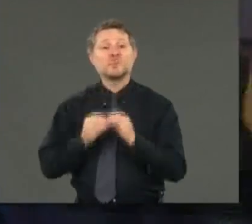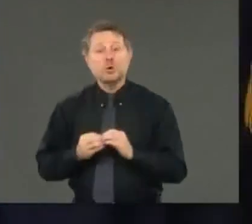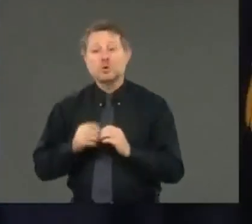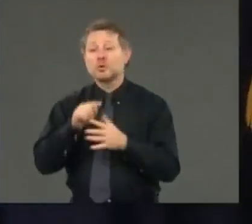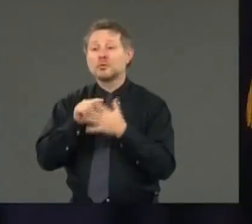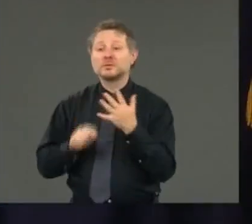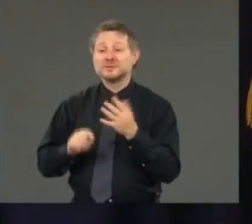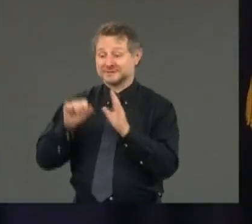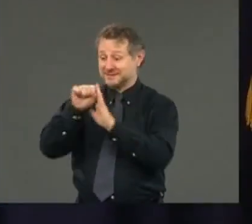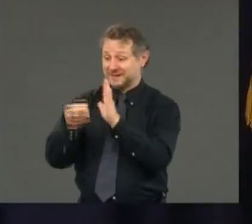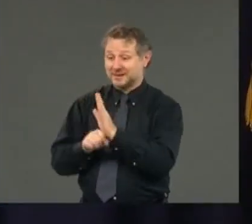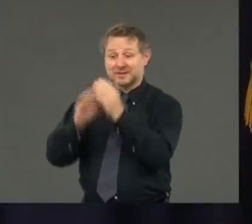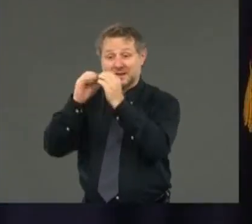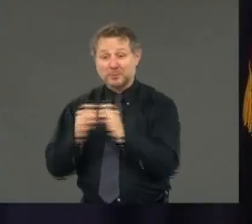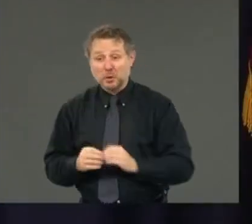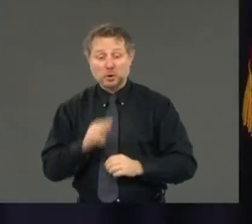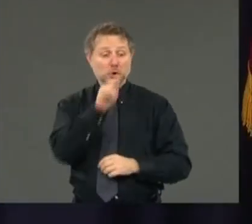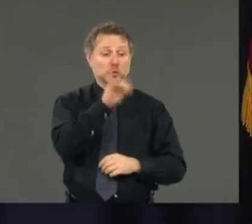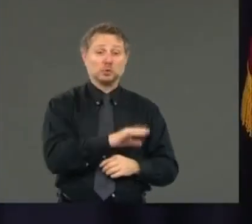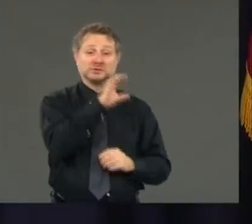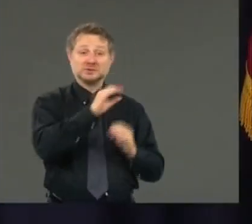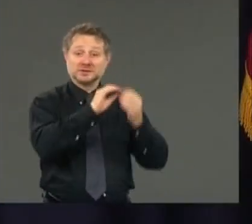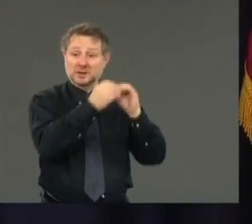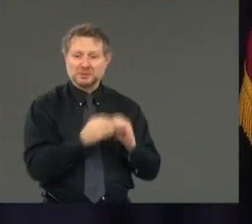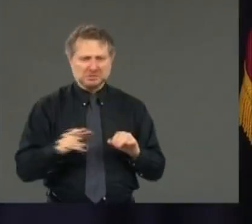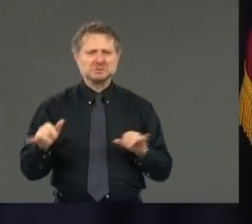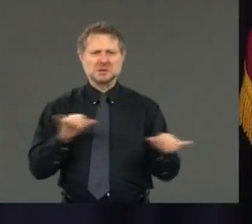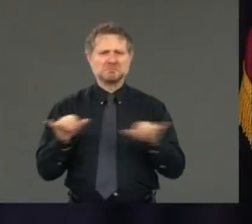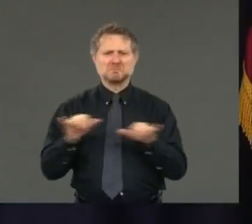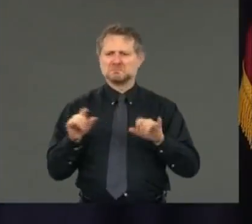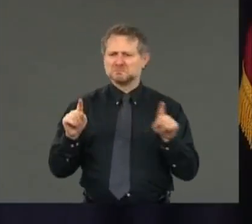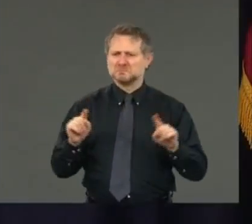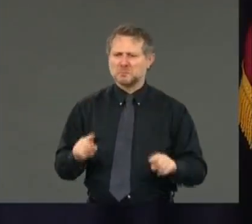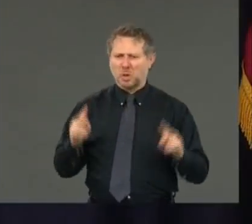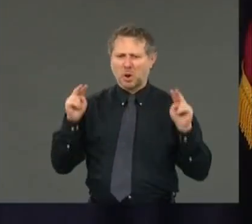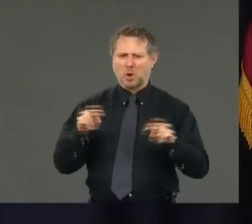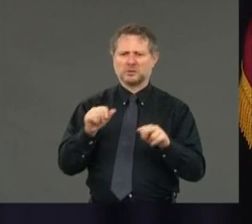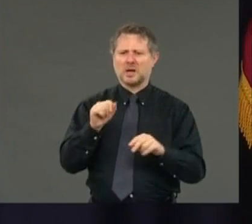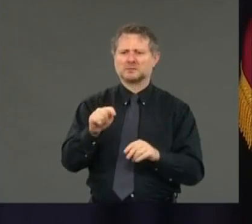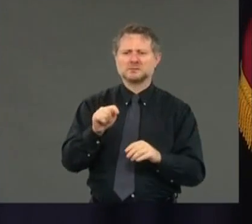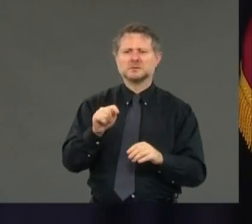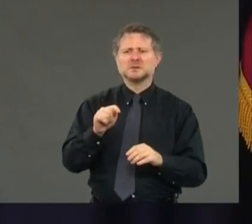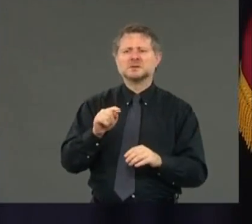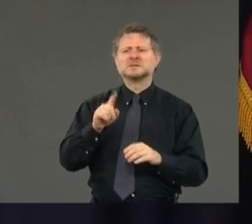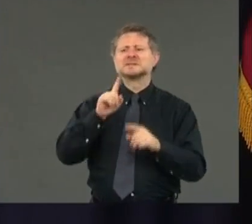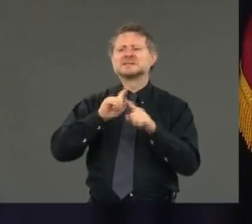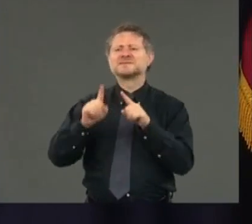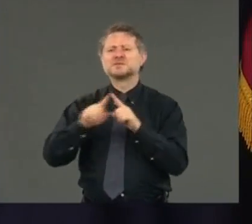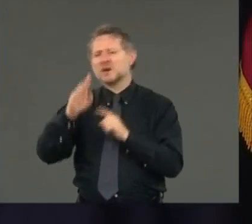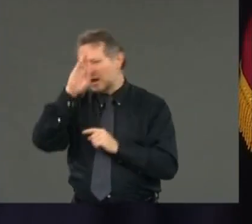POINT WHAT JIM IS TRYING TO SAY, THE INDICATORS ARE IN LINE WITH ONE ANOTHER. WHILE THE MAJOR HAS INDICATORS